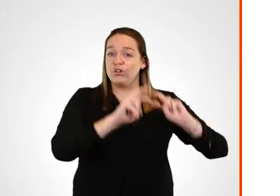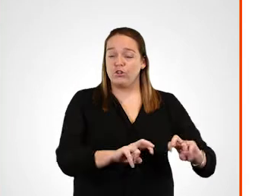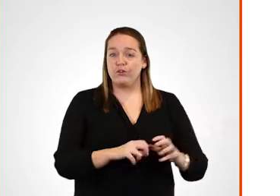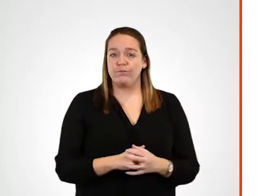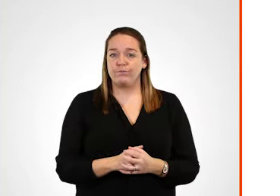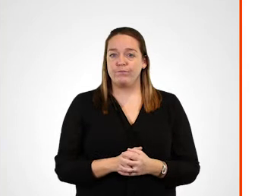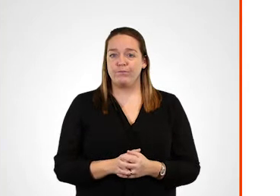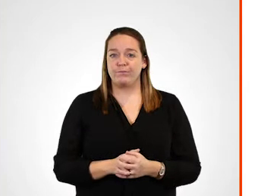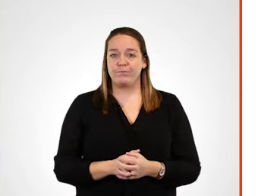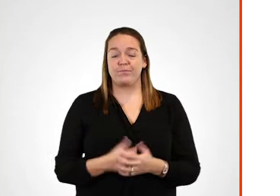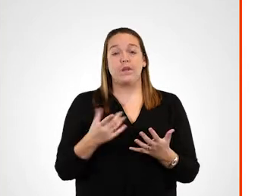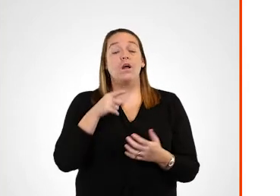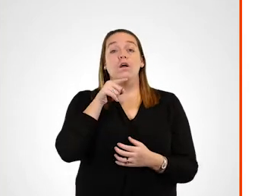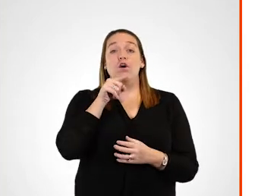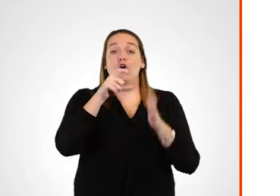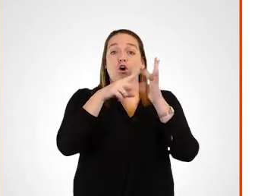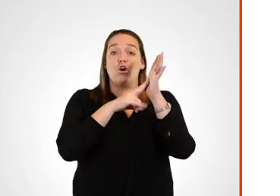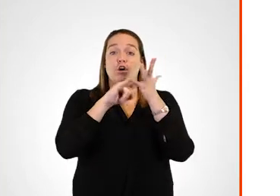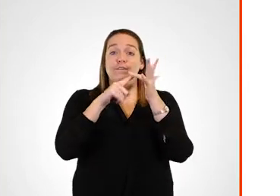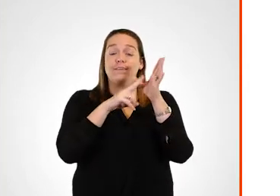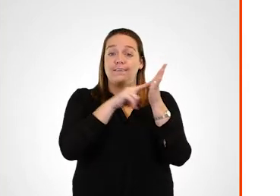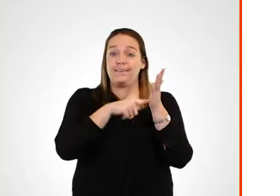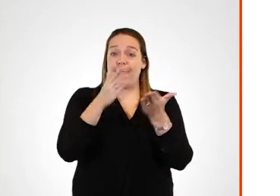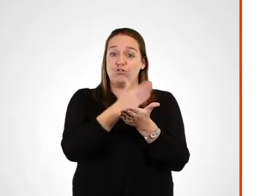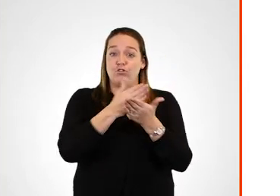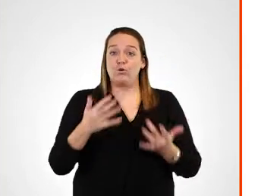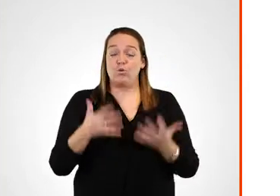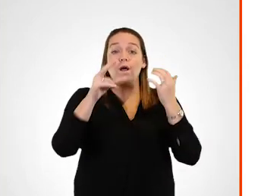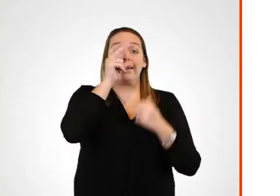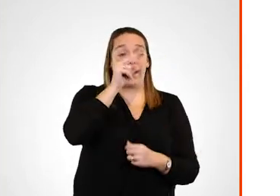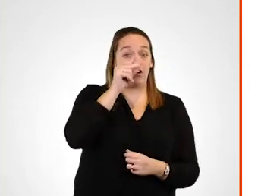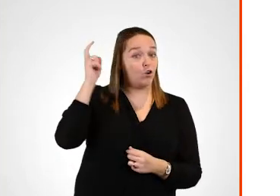how closely do consonant accuracy scores of young cochlear implant users